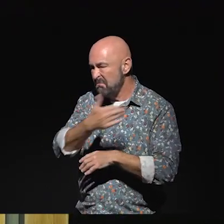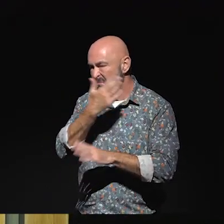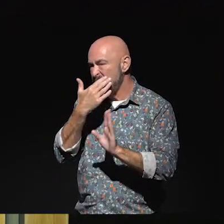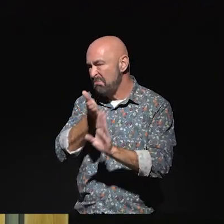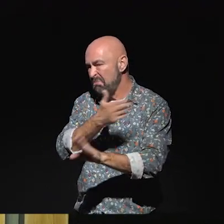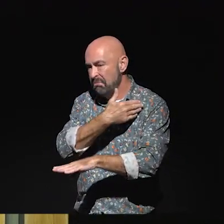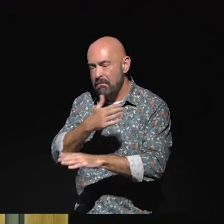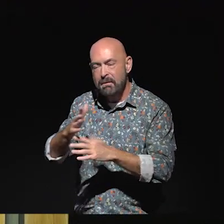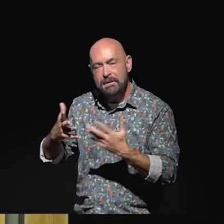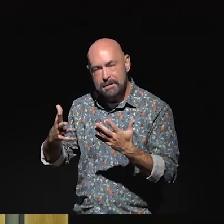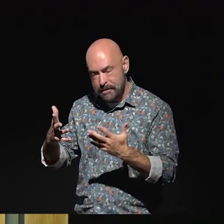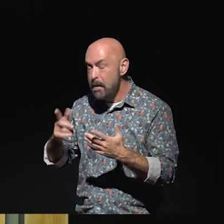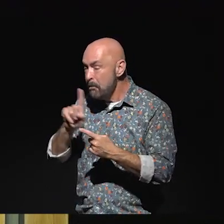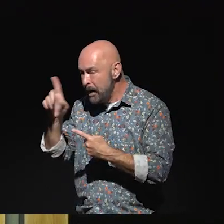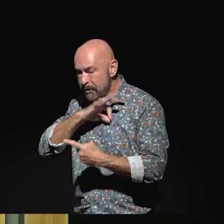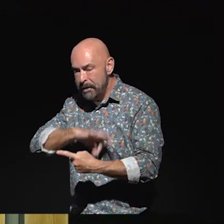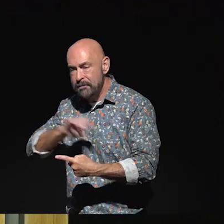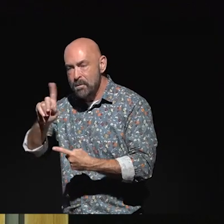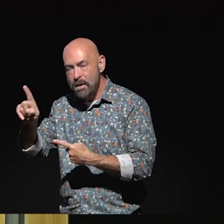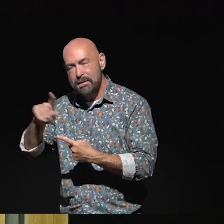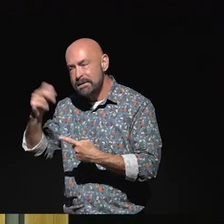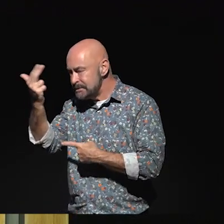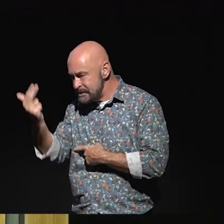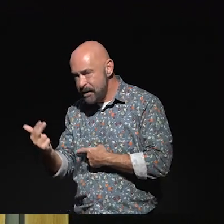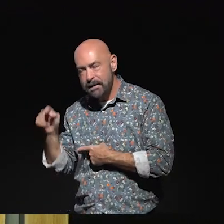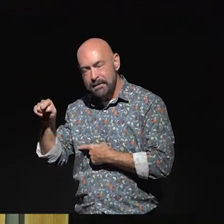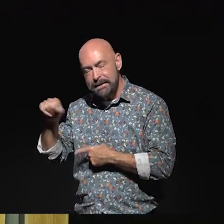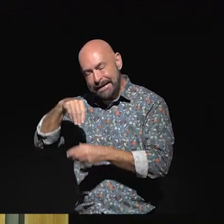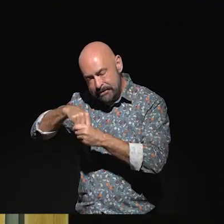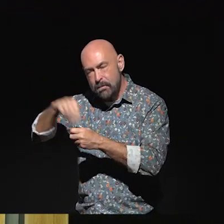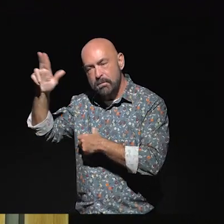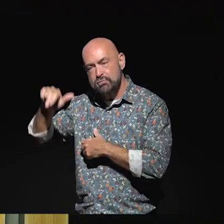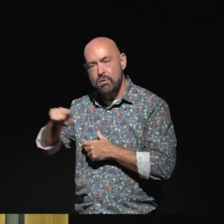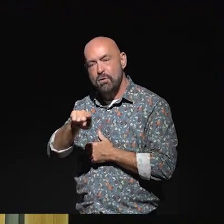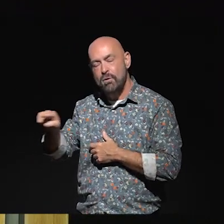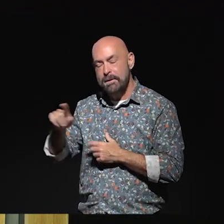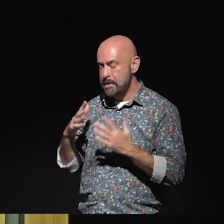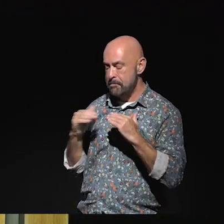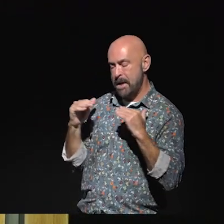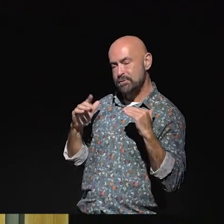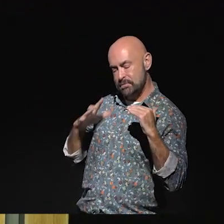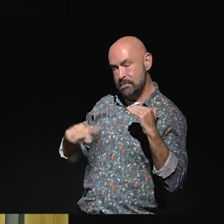to the benefit of the design of the picture. It suits his purpose here